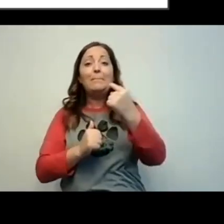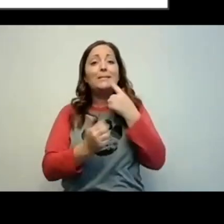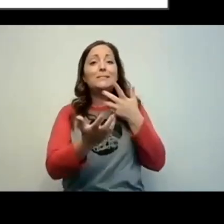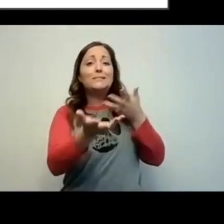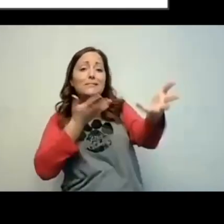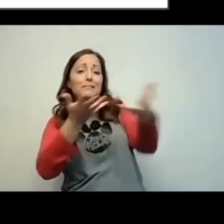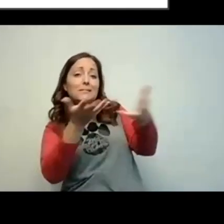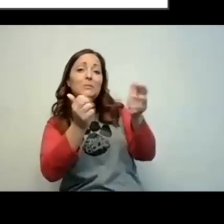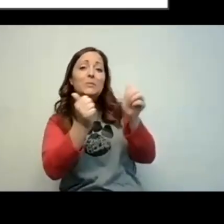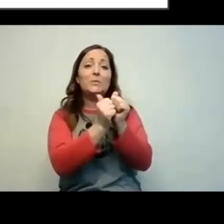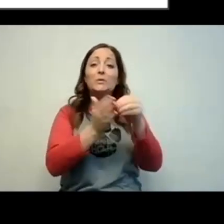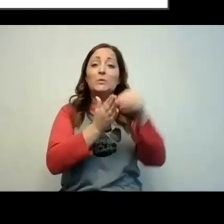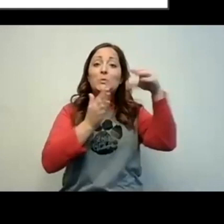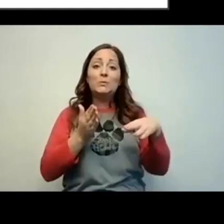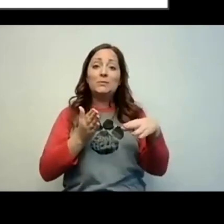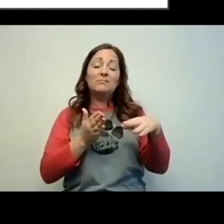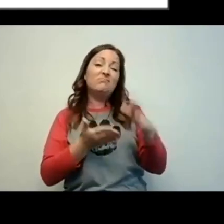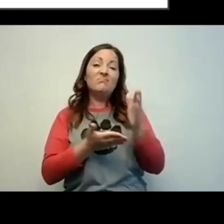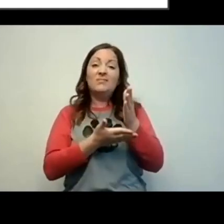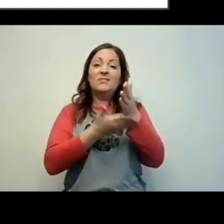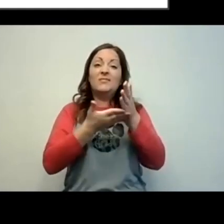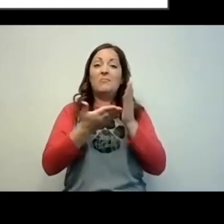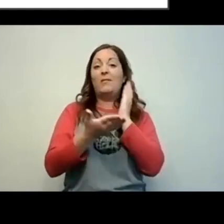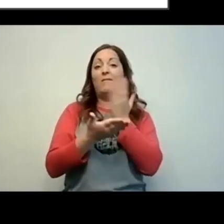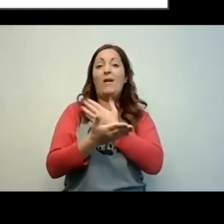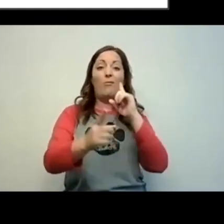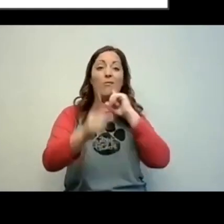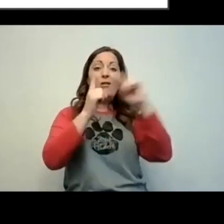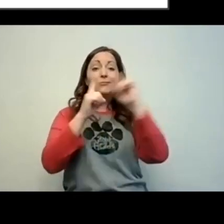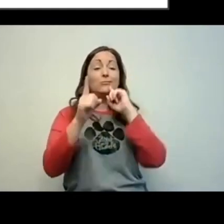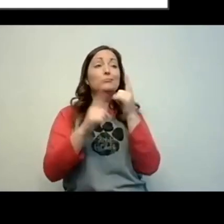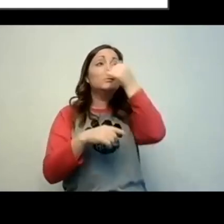That was certainly one thing that we thought felt missing very quickly